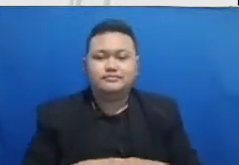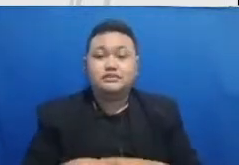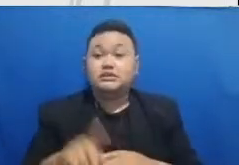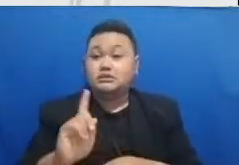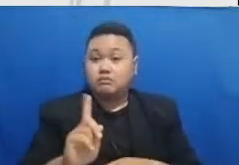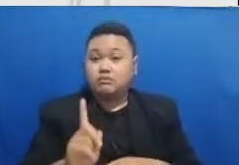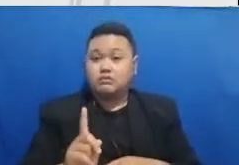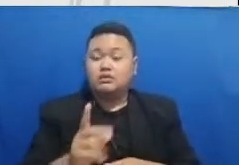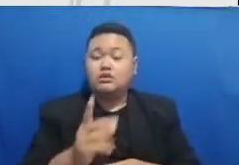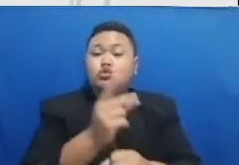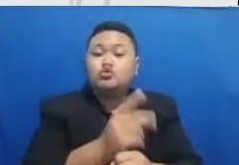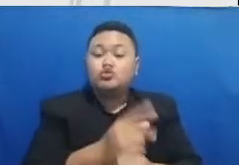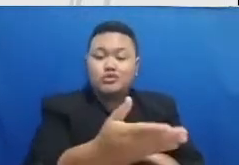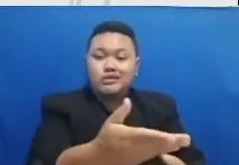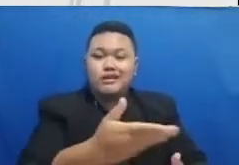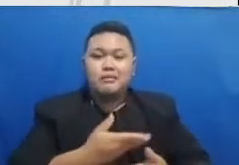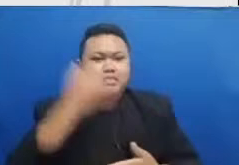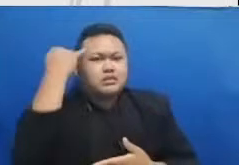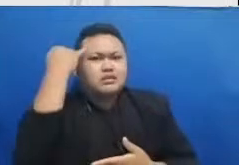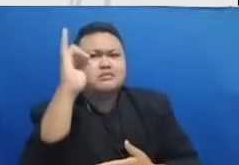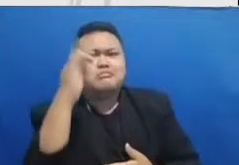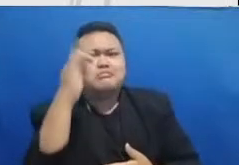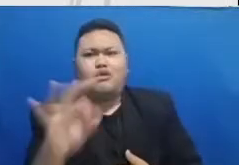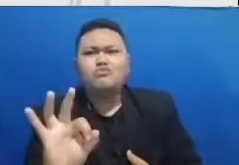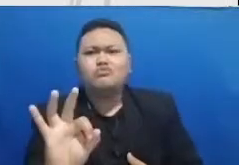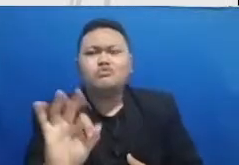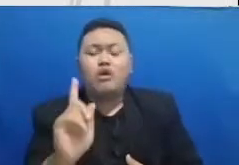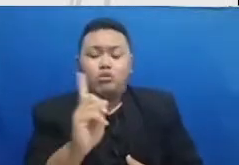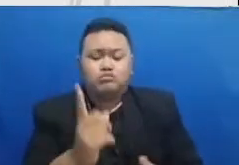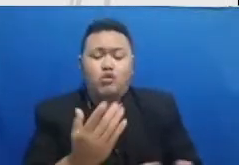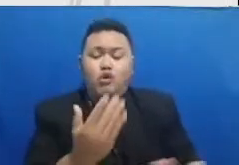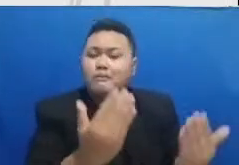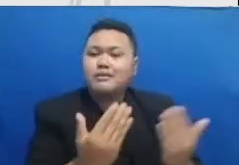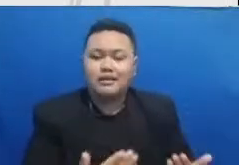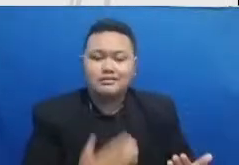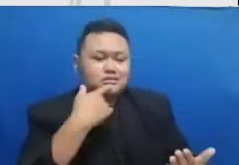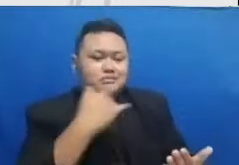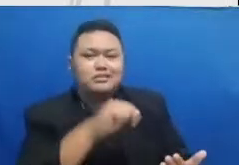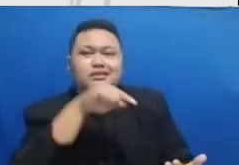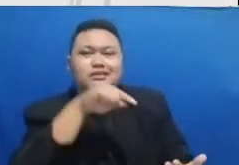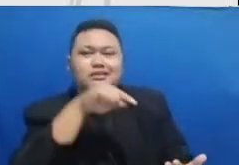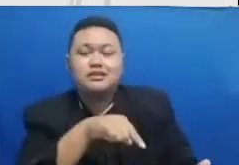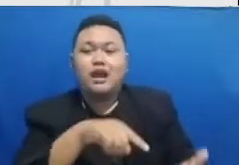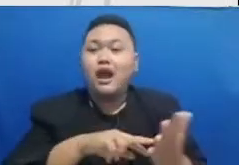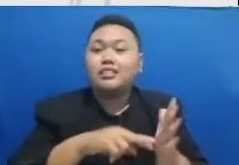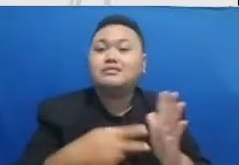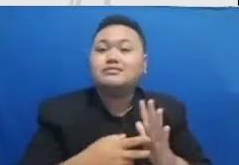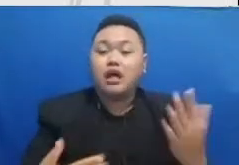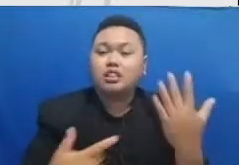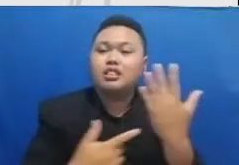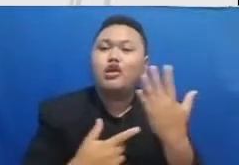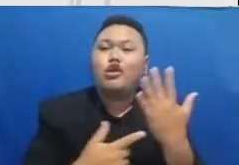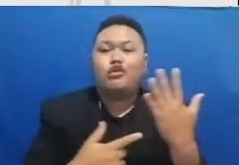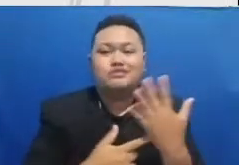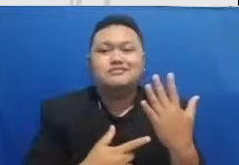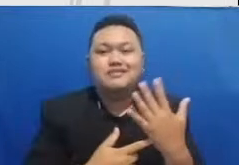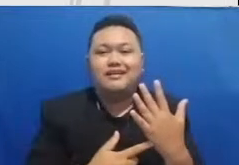able to insert that if the application can be like this the technology can be like this means that the use of